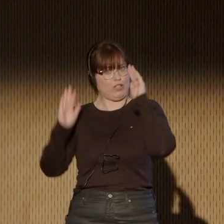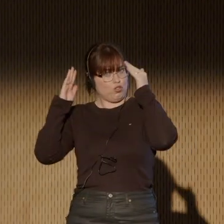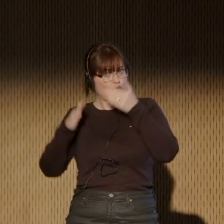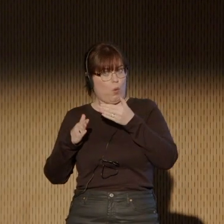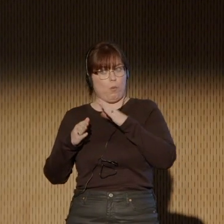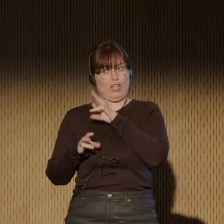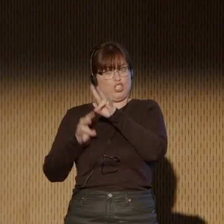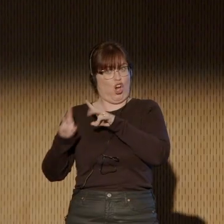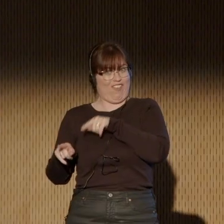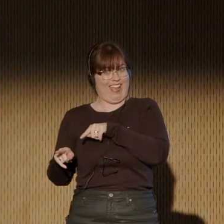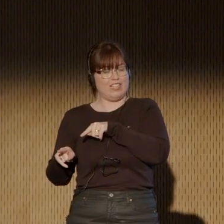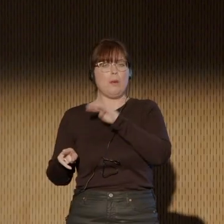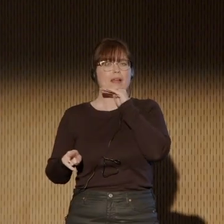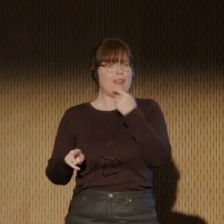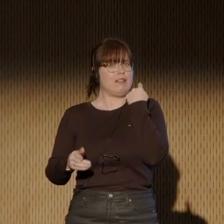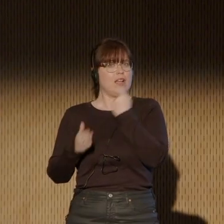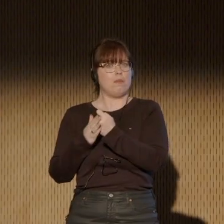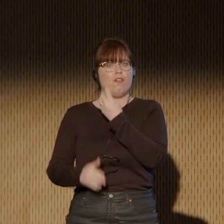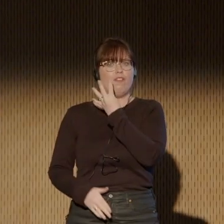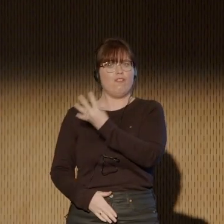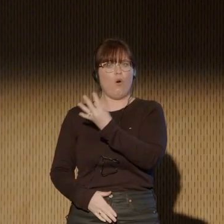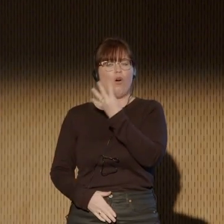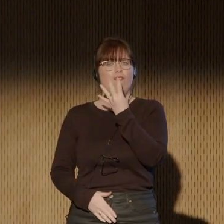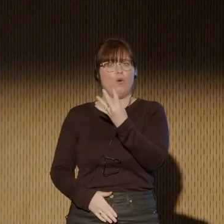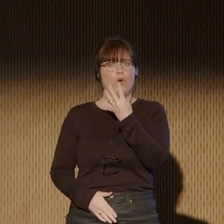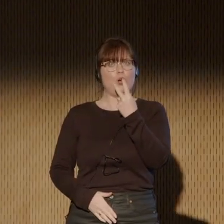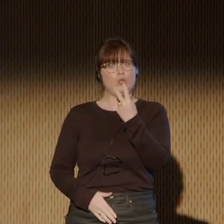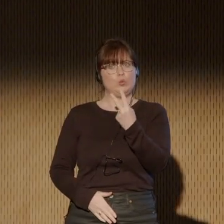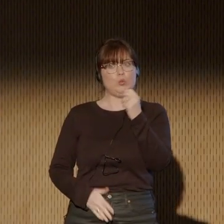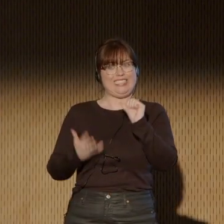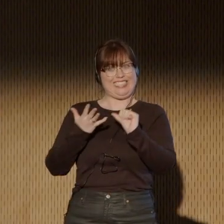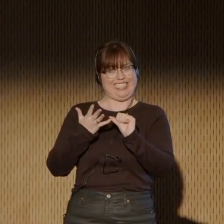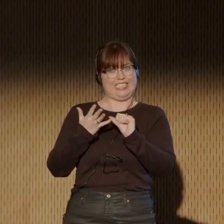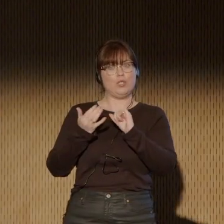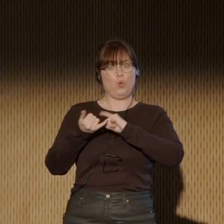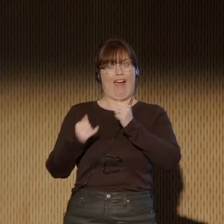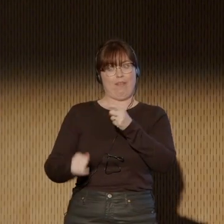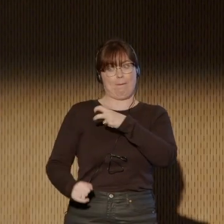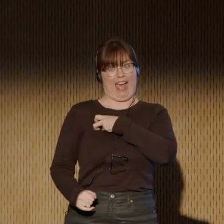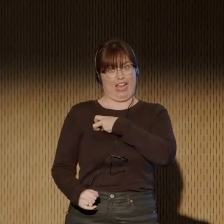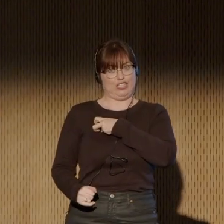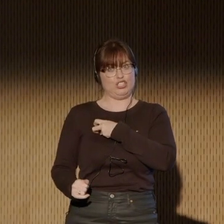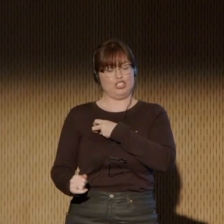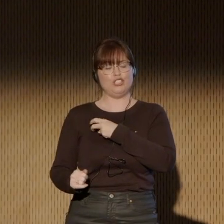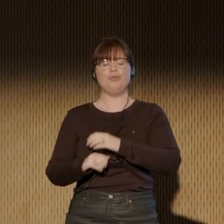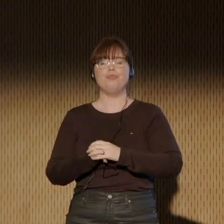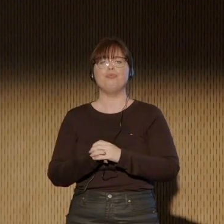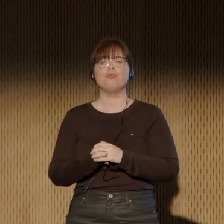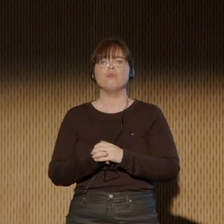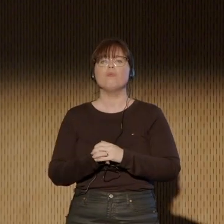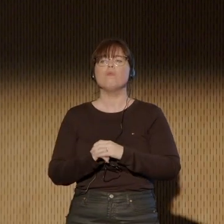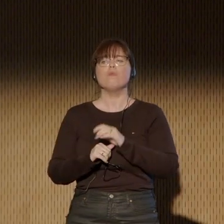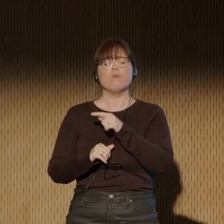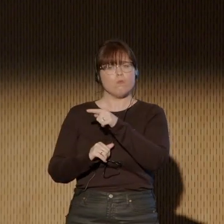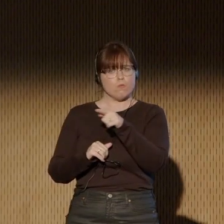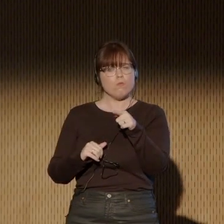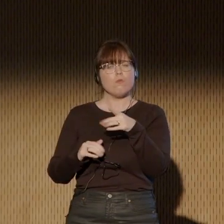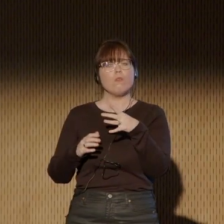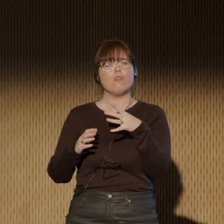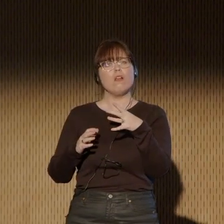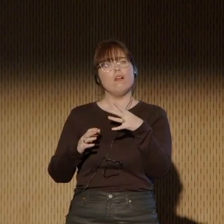at the time that was 4,426 badge holders. So the majority, or well slightly more than half,